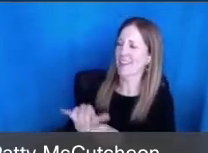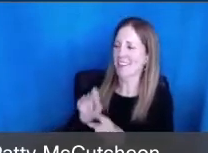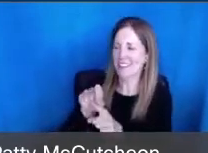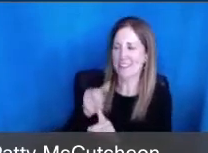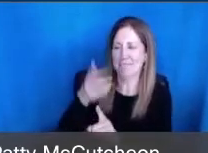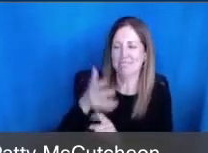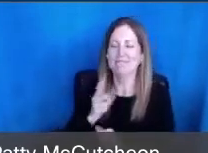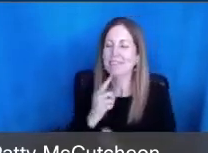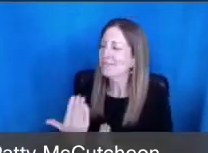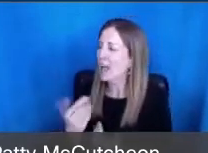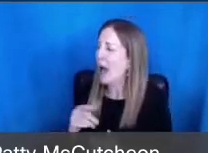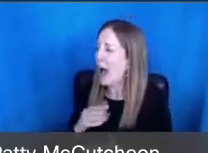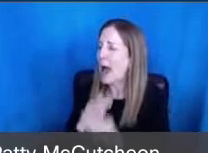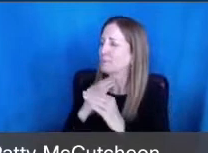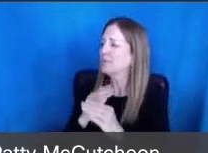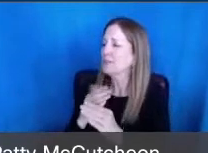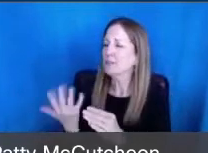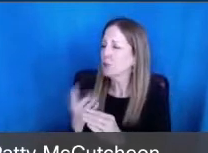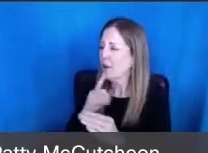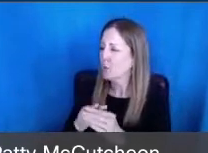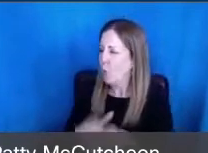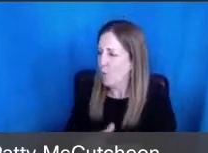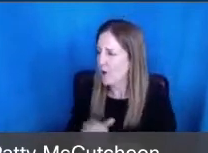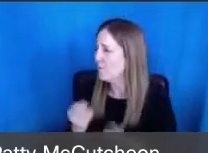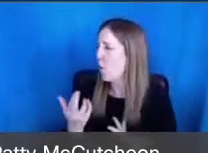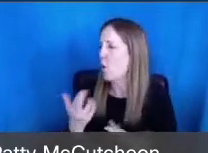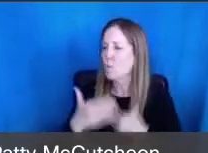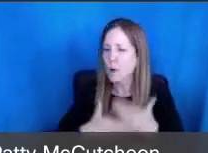specific obstacles you had to overcome, or a process you had to develop in order to